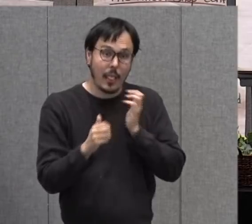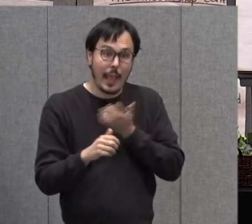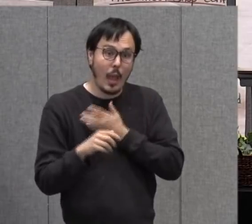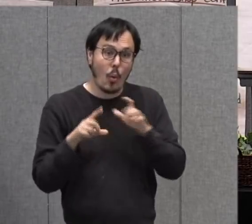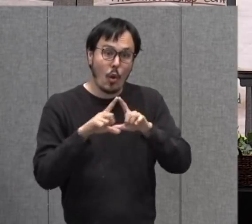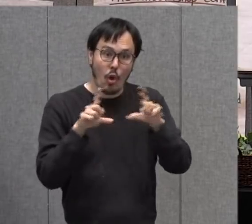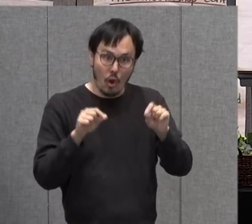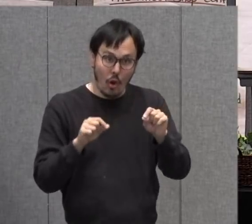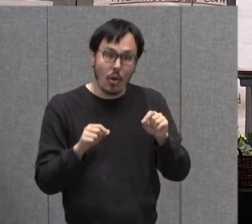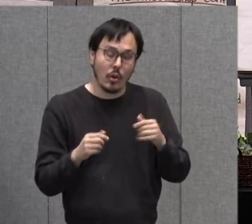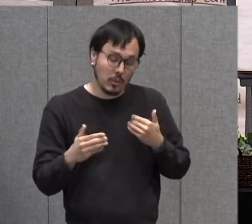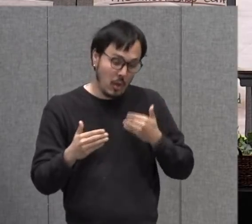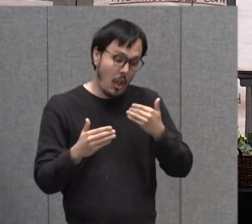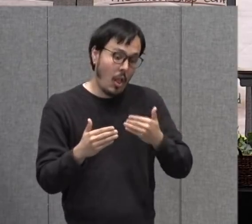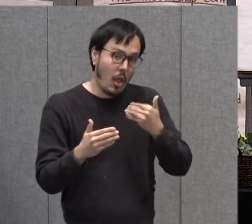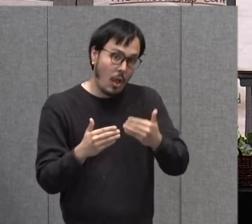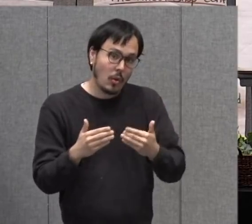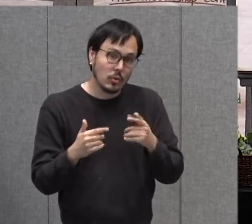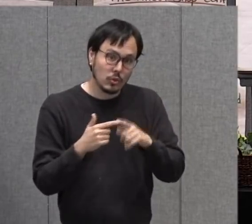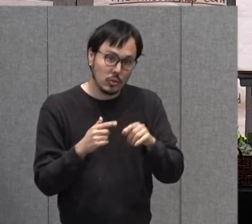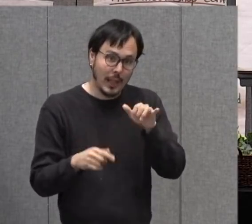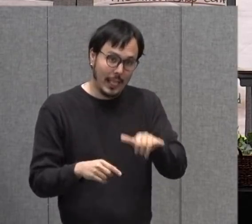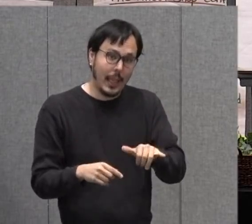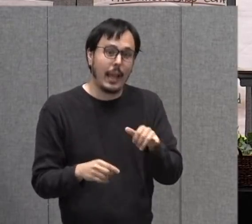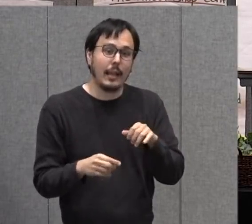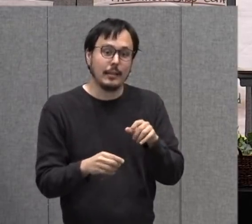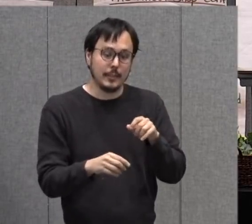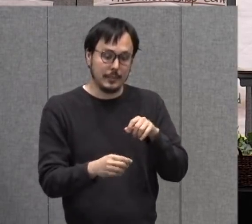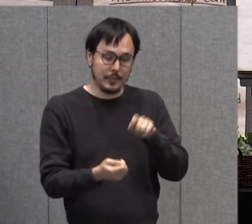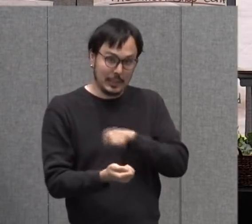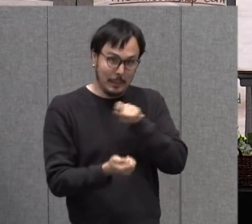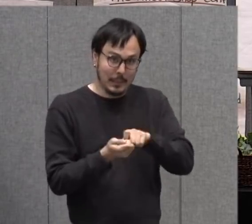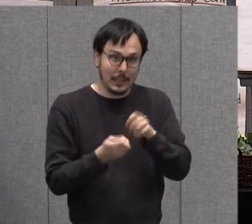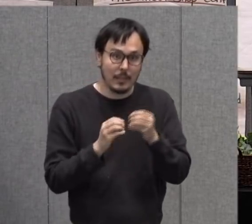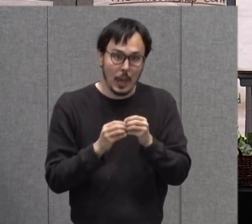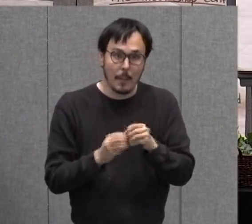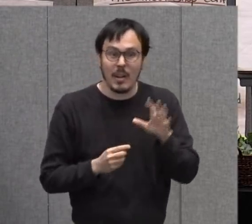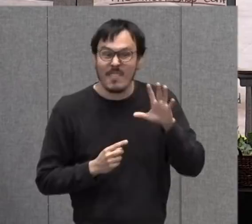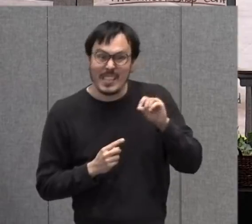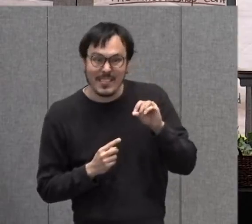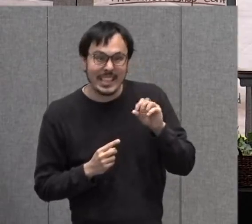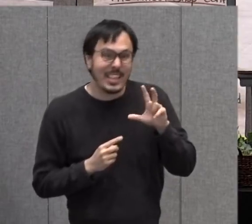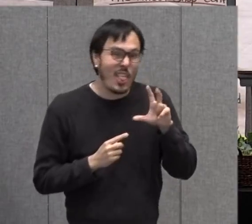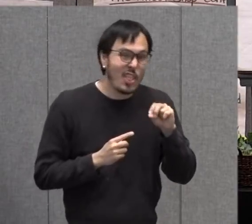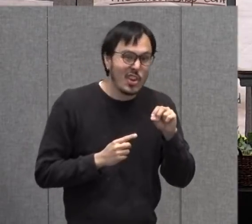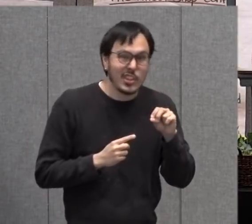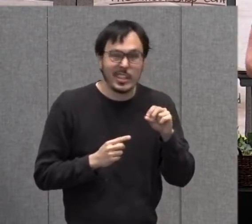would make it closer to this benchmark number, this 50 or 30 or whatever else we could try to do.